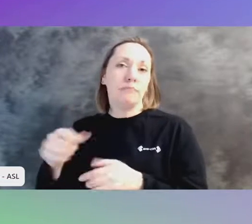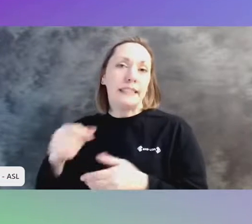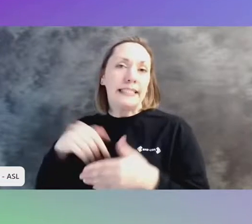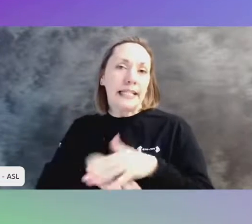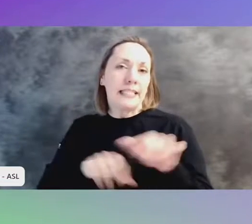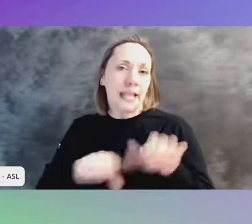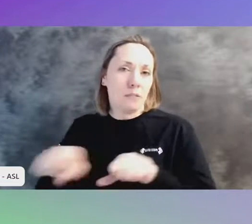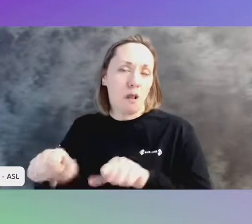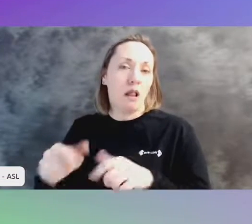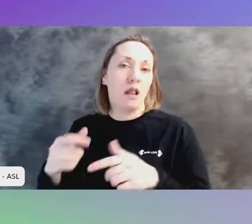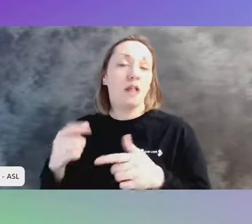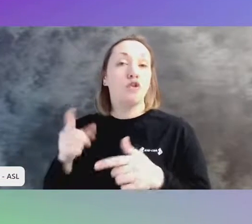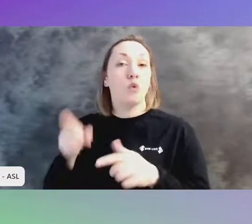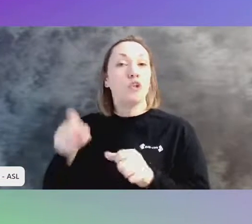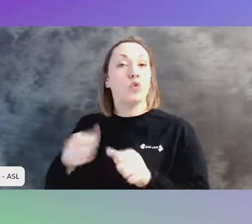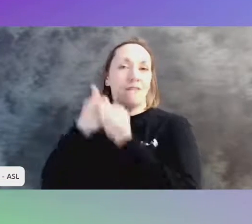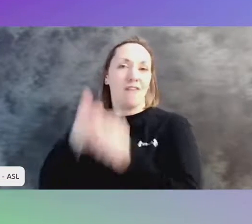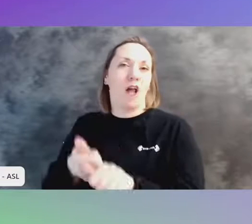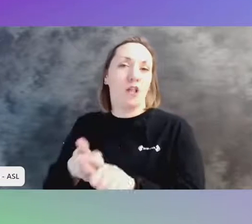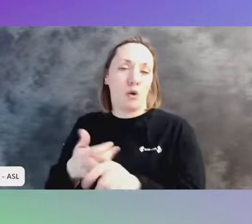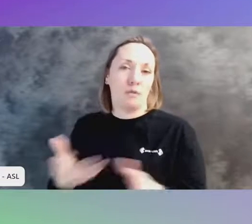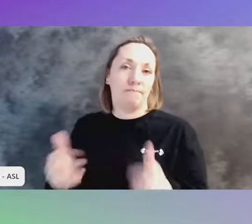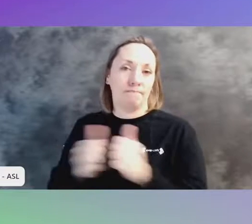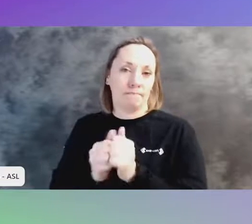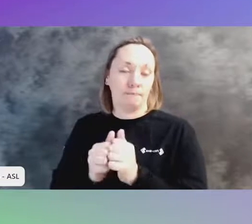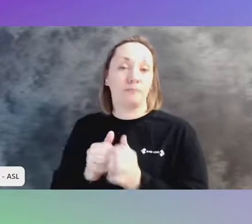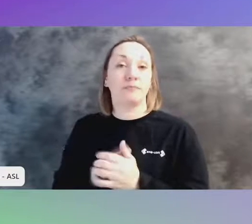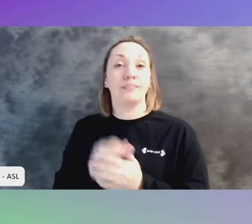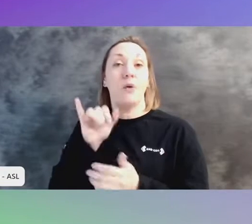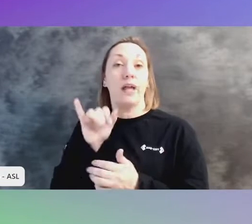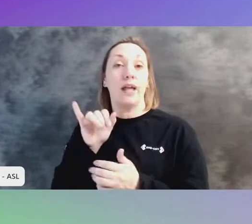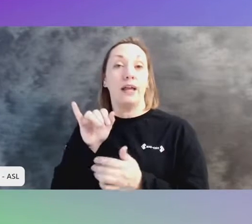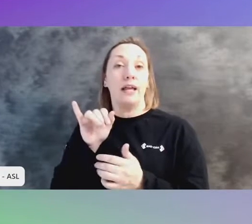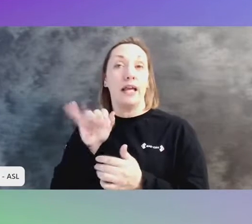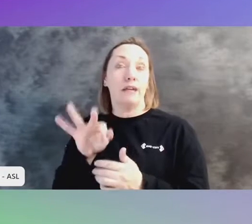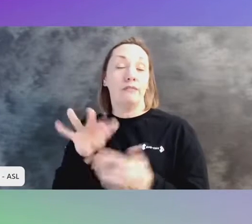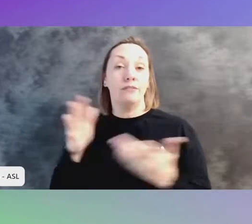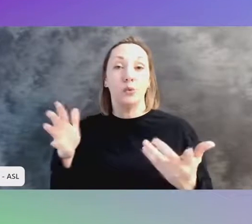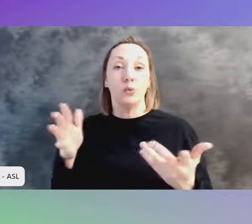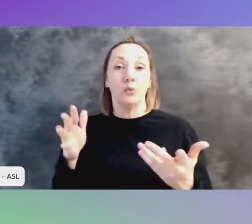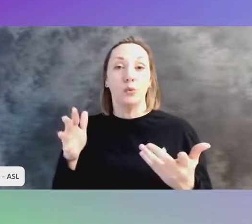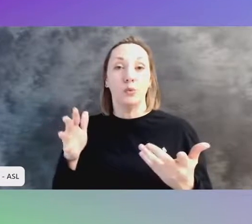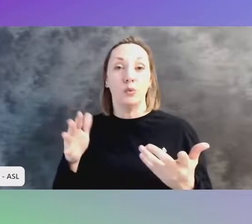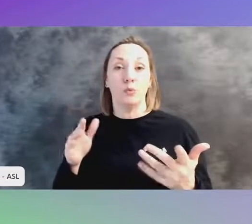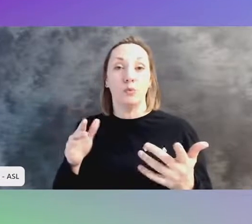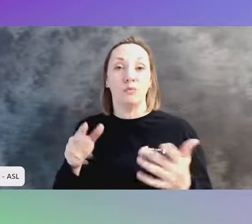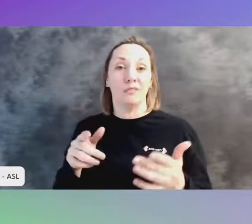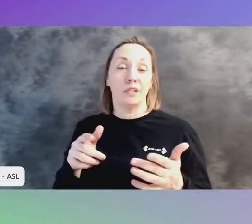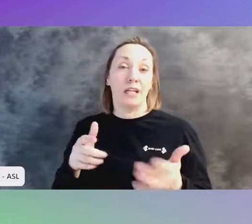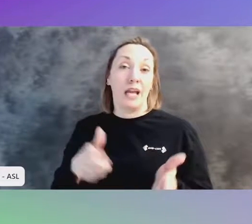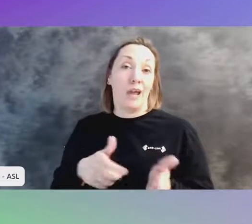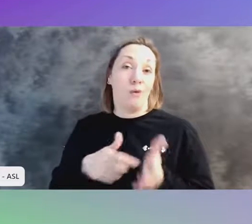we're dropping a link in the chat for a PDF document. document A PDF that is accessible so that you can